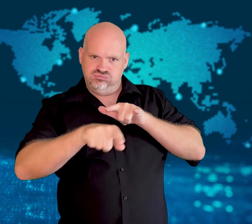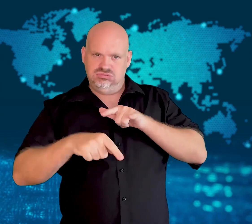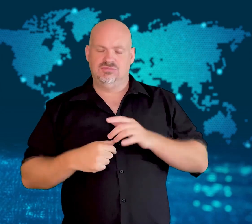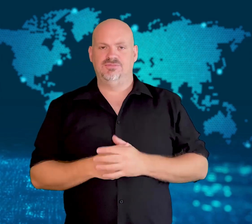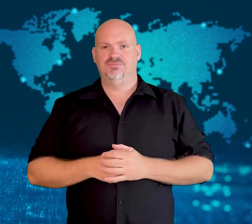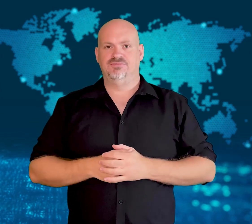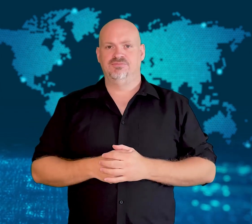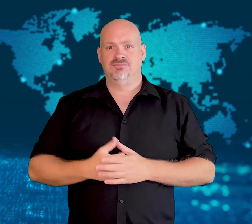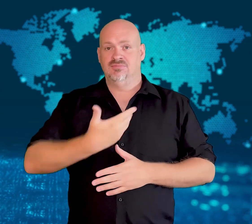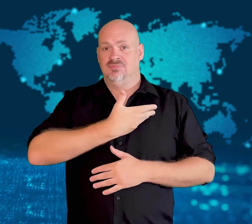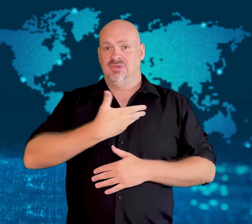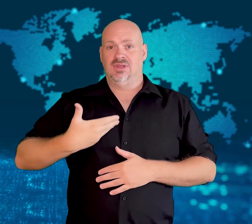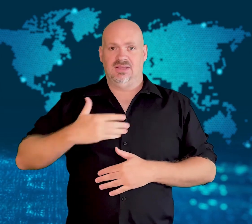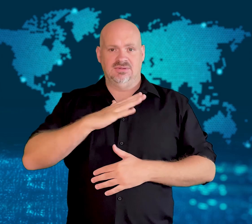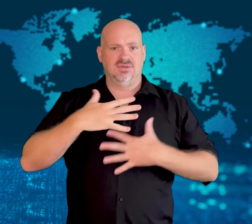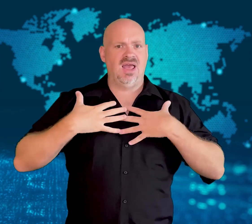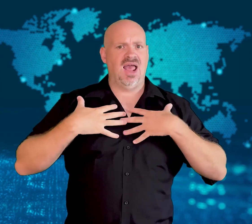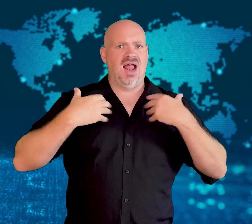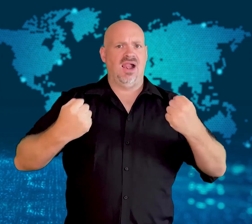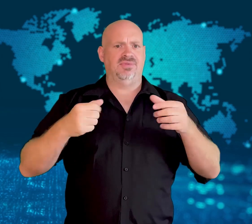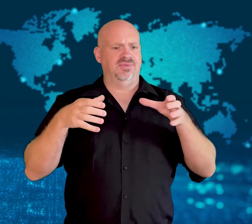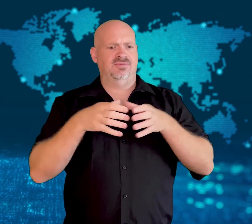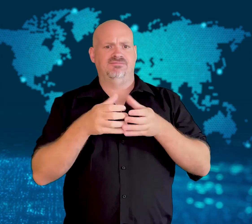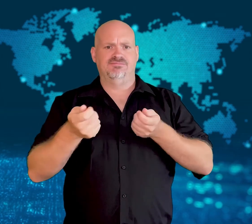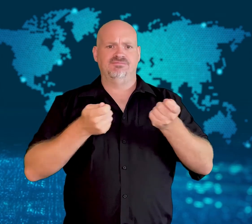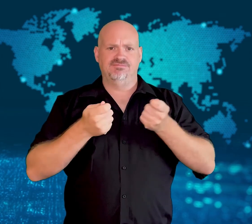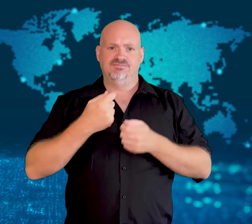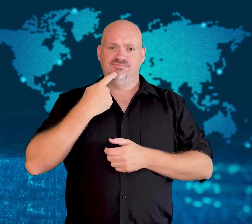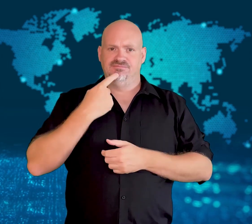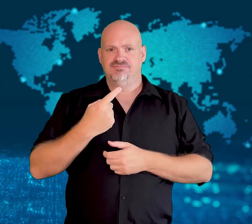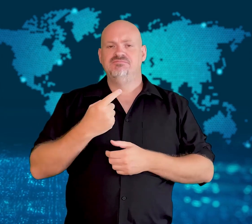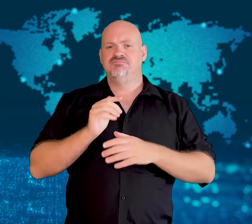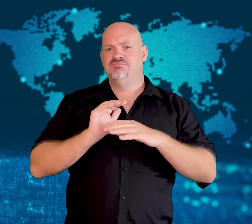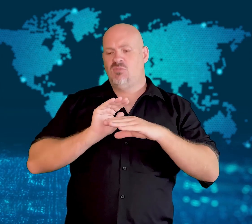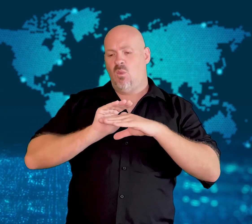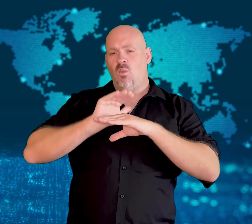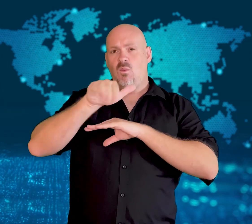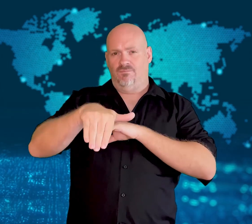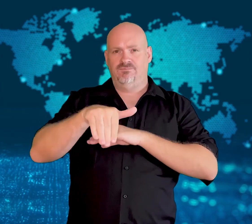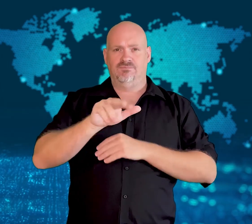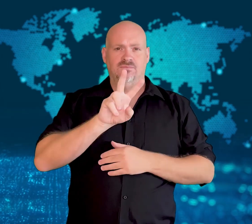The Gaza Health Ministry says that more than 200 people